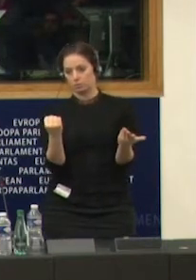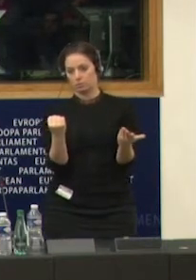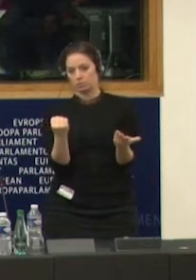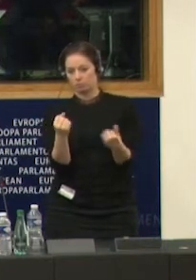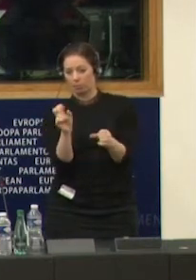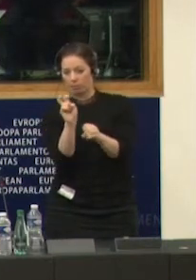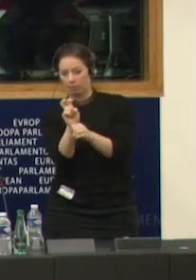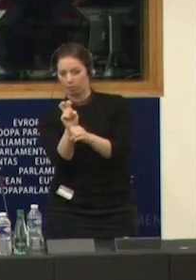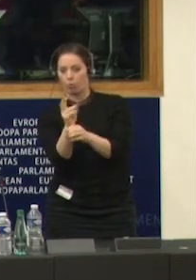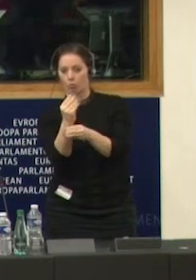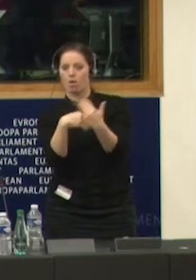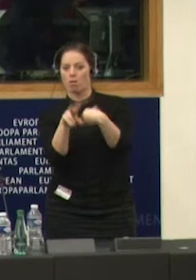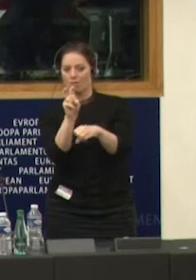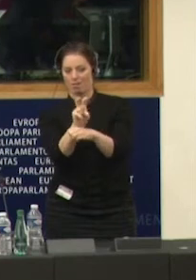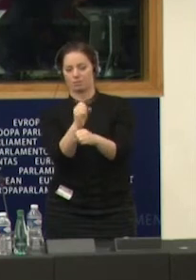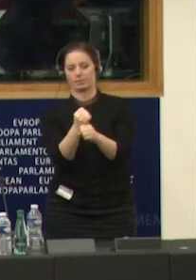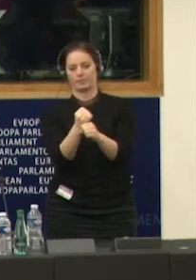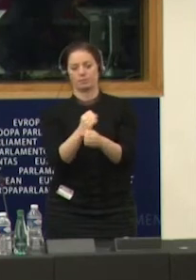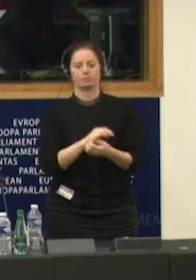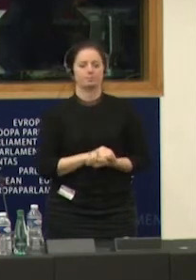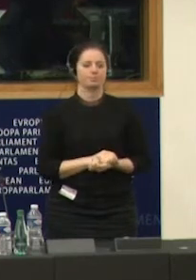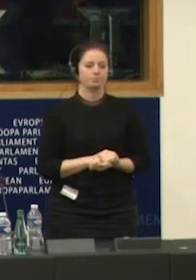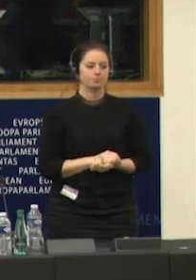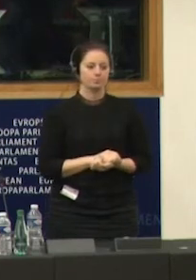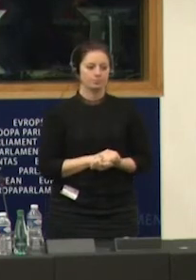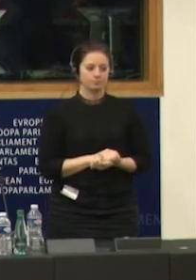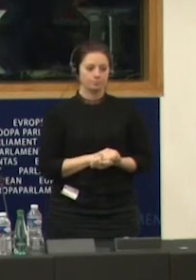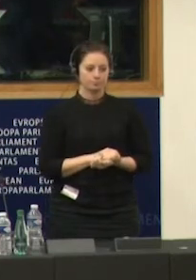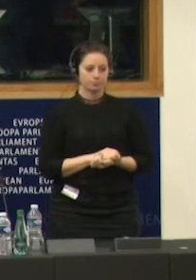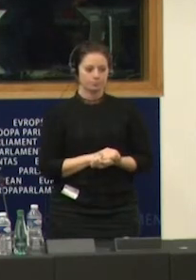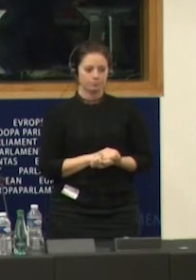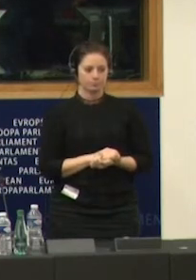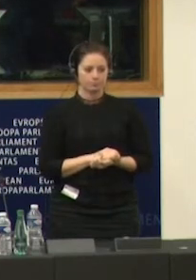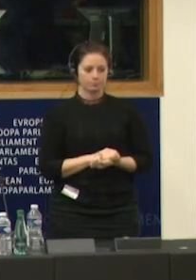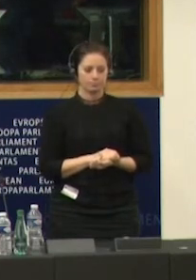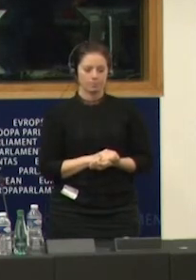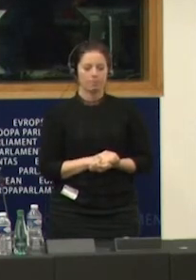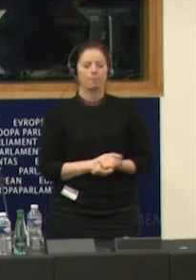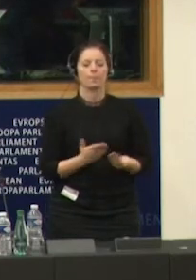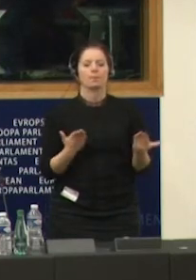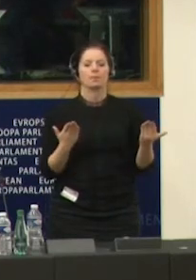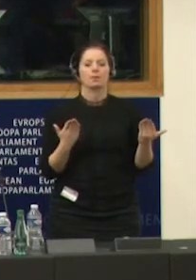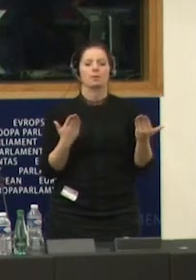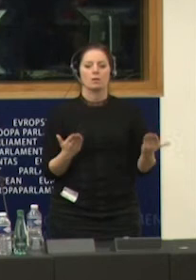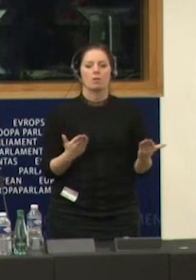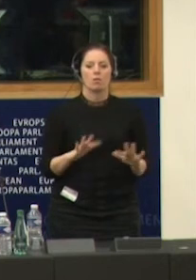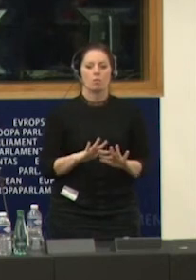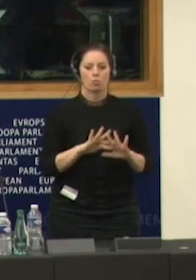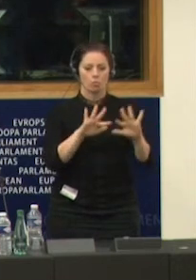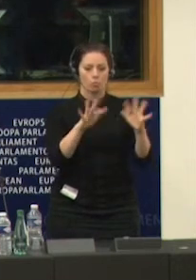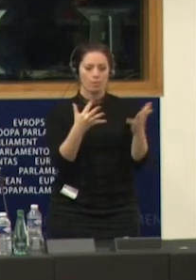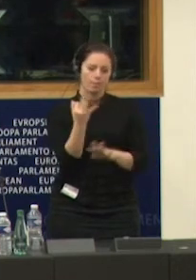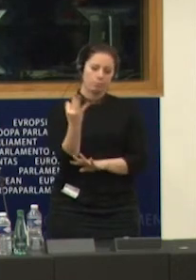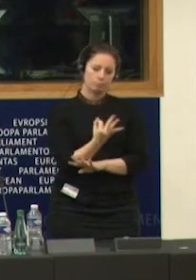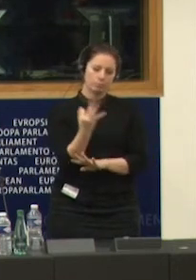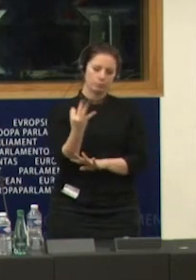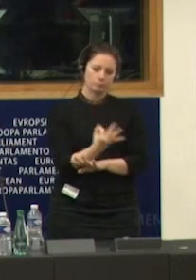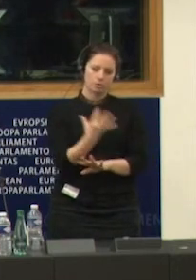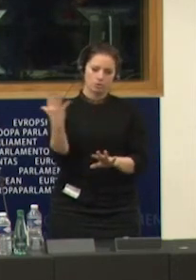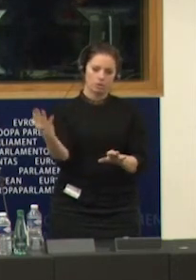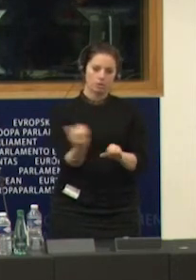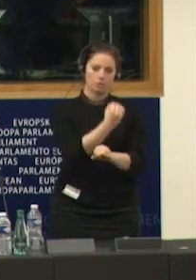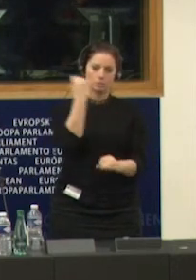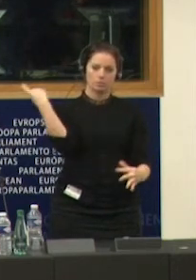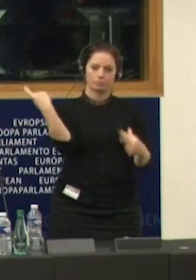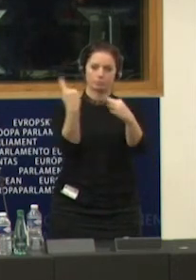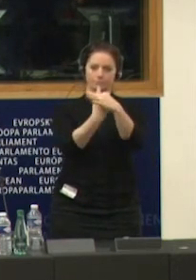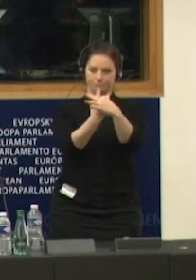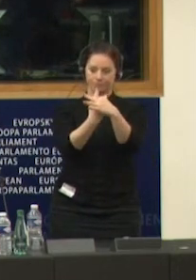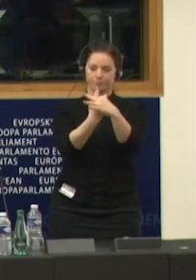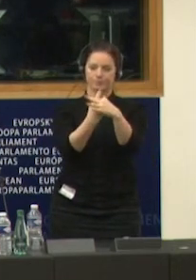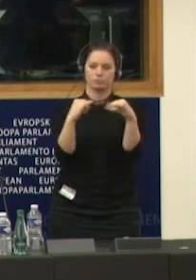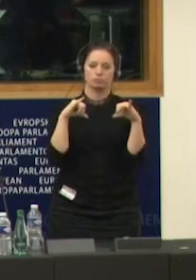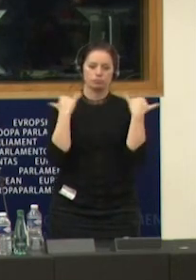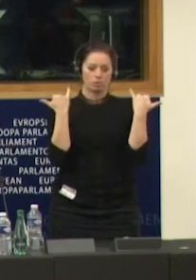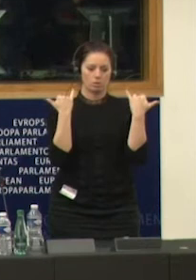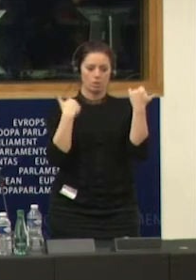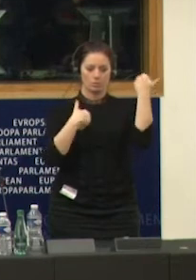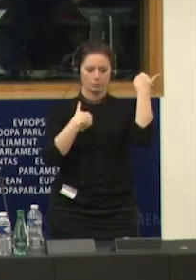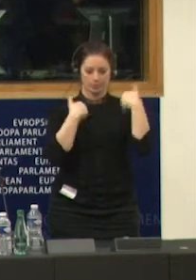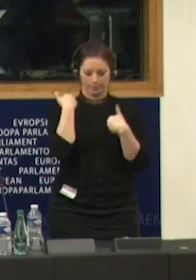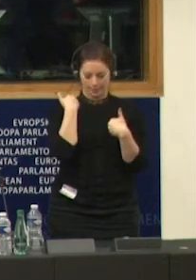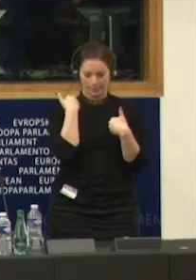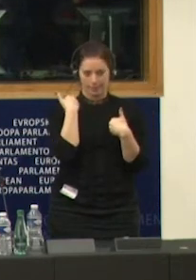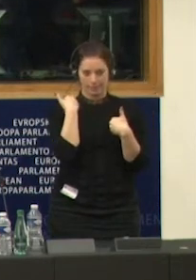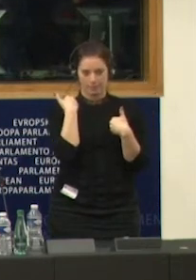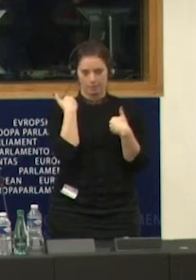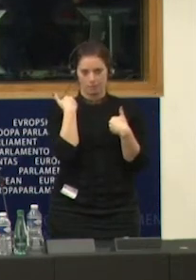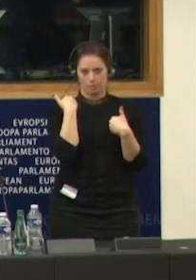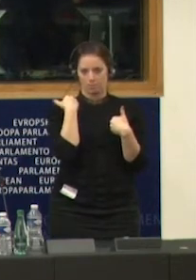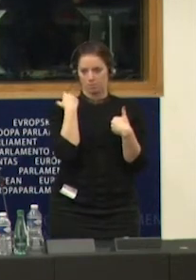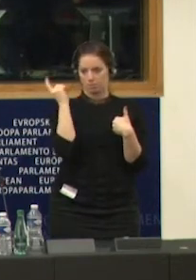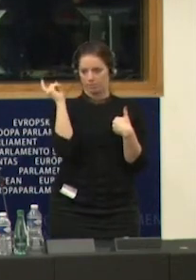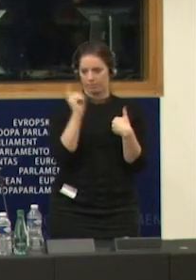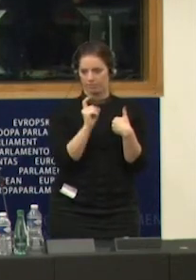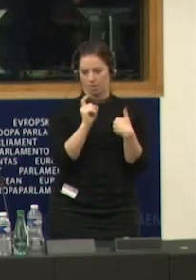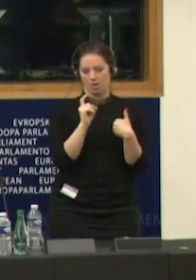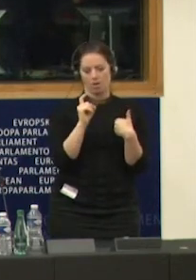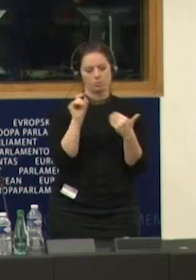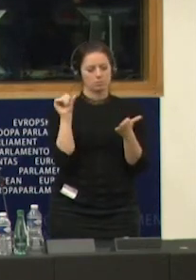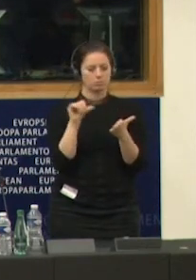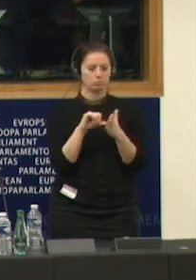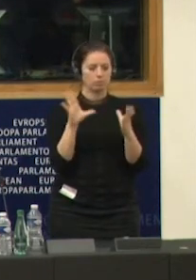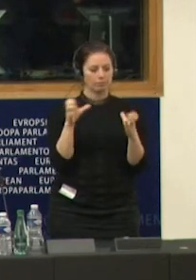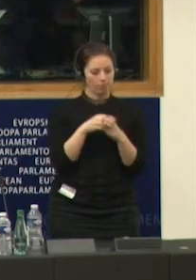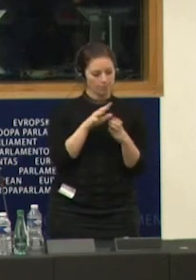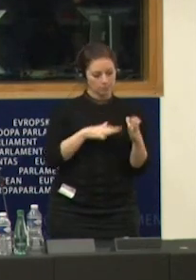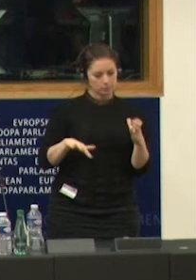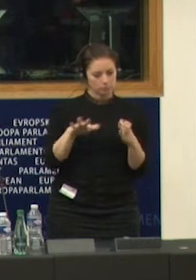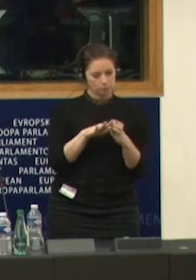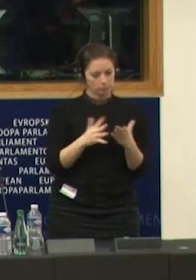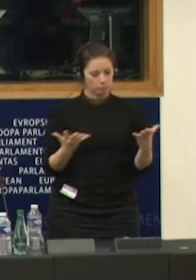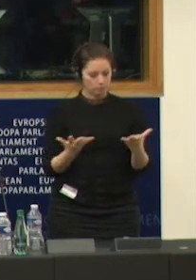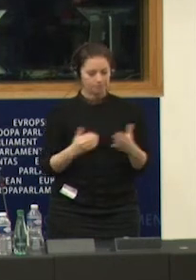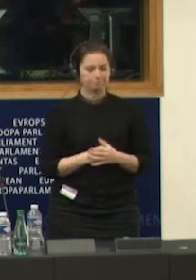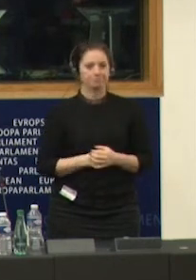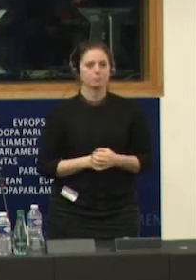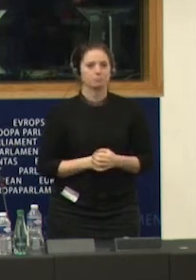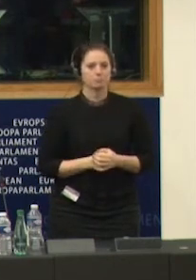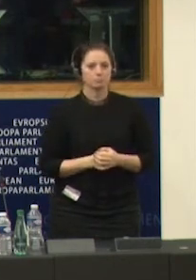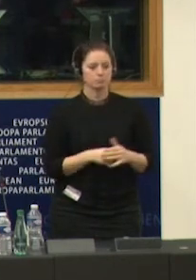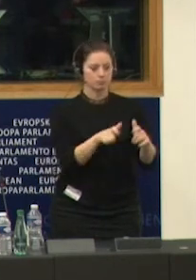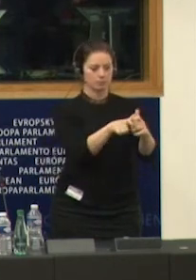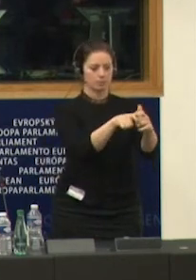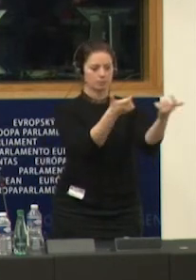some trends, developments, which I think prove to be important in Europe for the next years. Demographic changes.